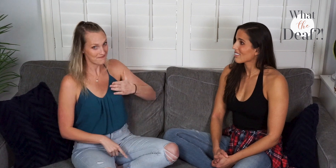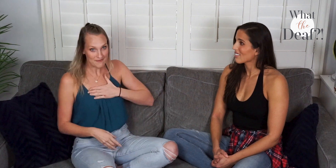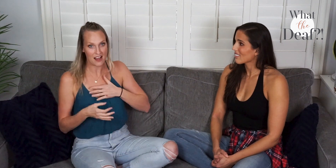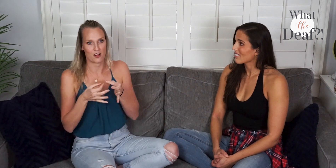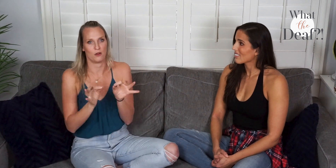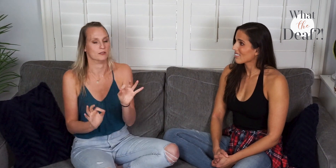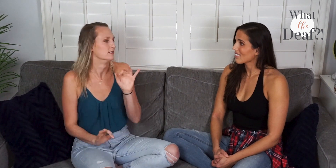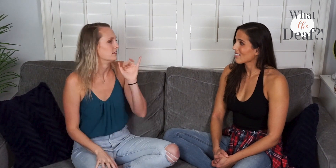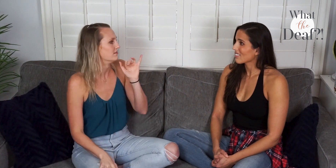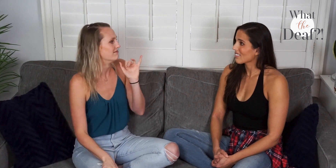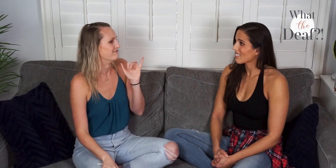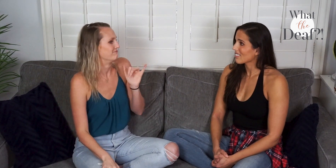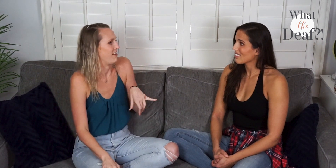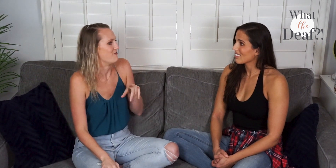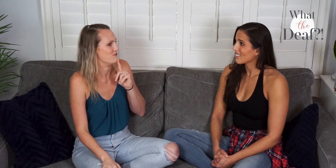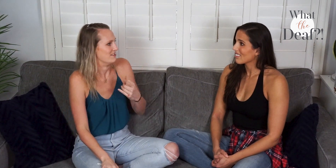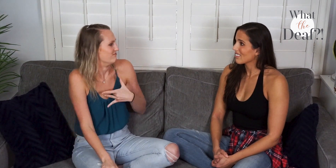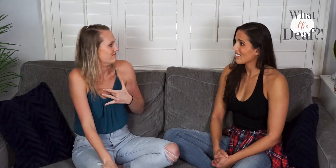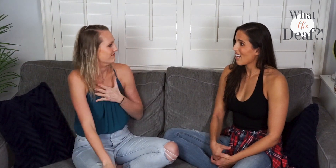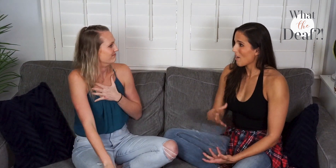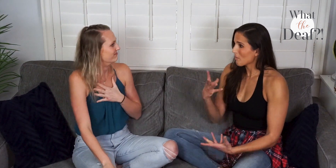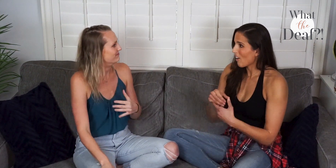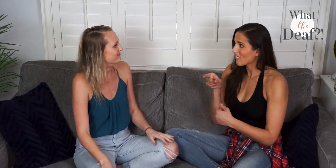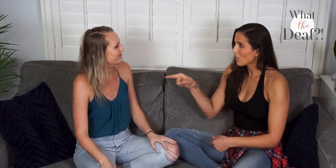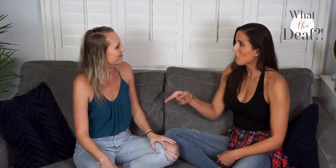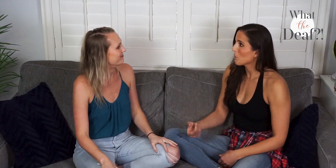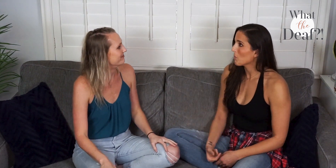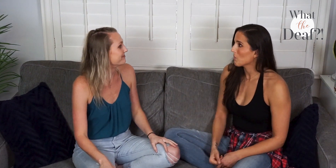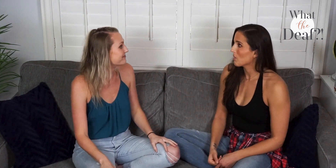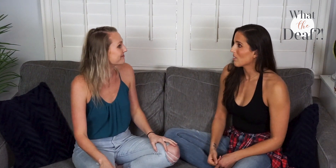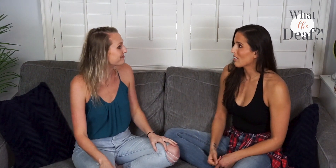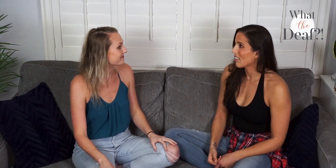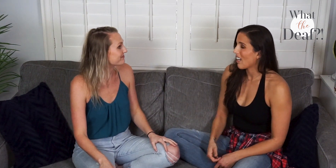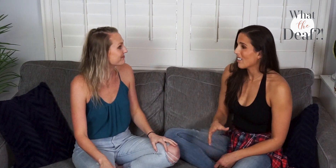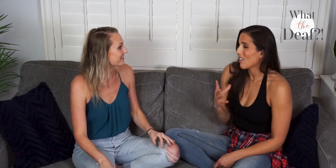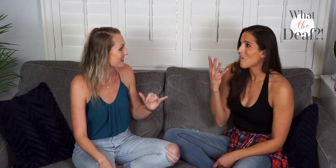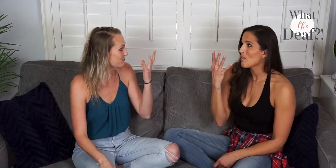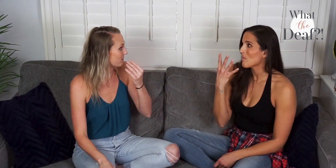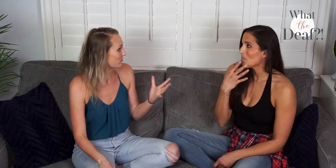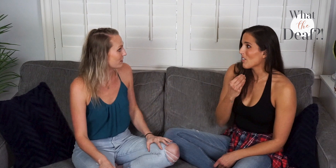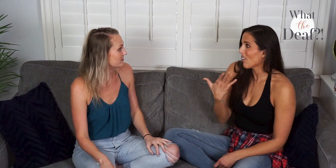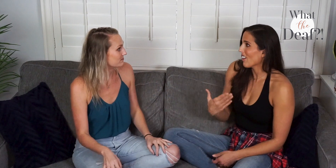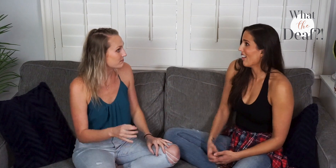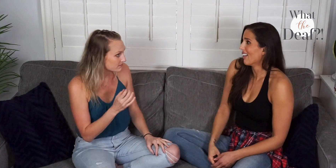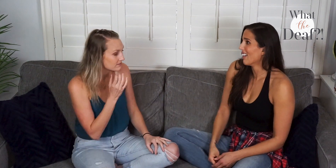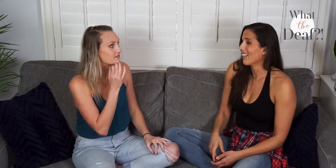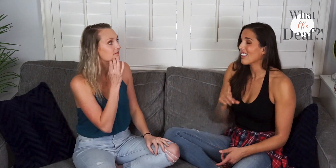my language and that's just really heart touching. Yeah. It's so beautiful. And that's a beautiful thing.